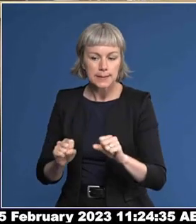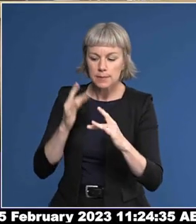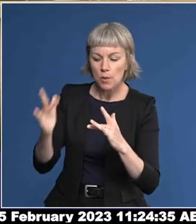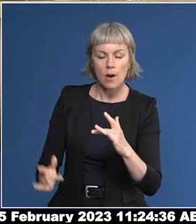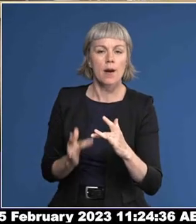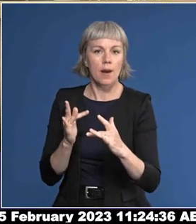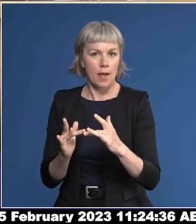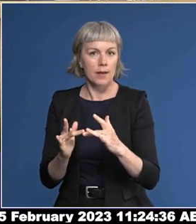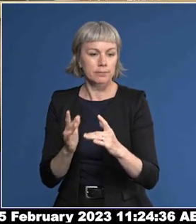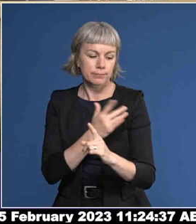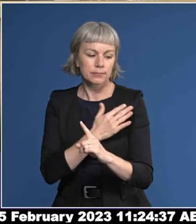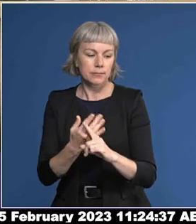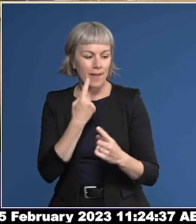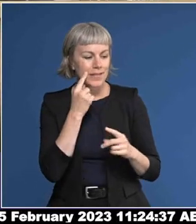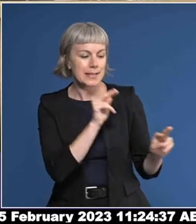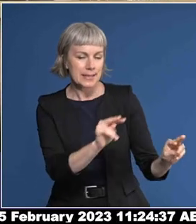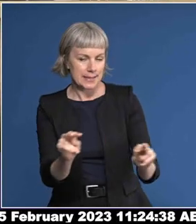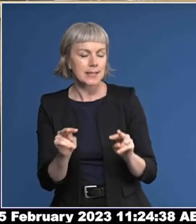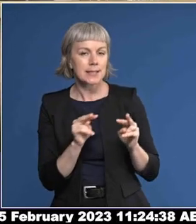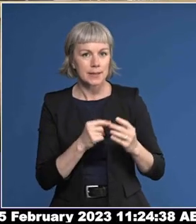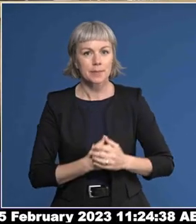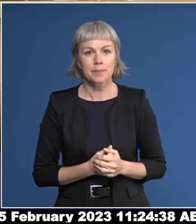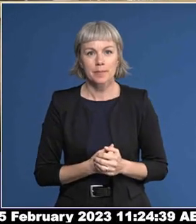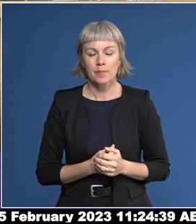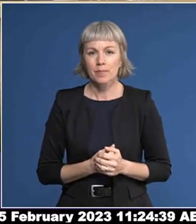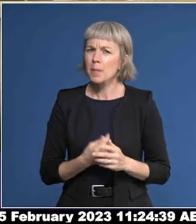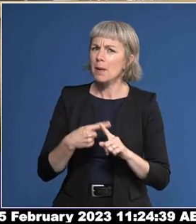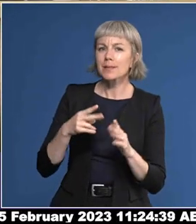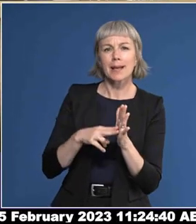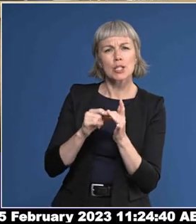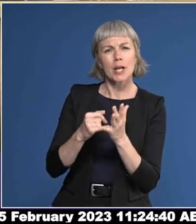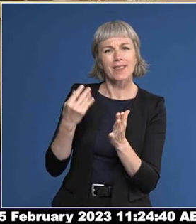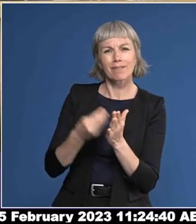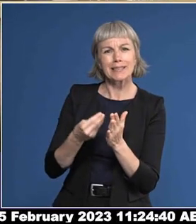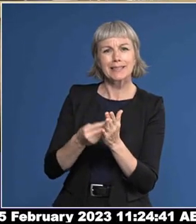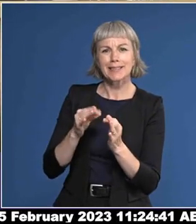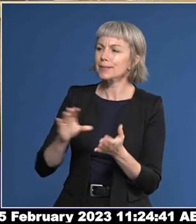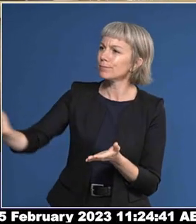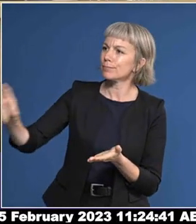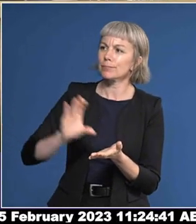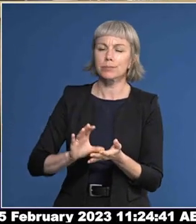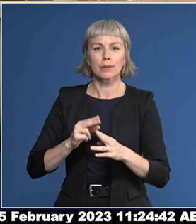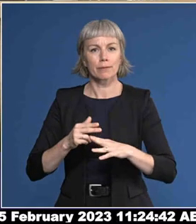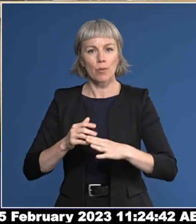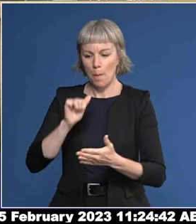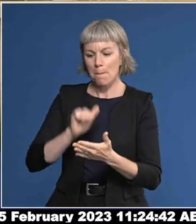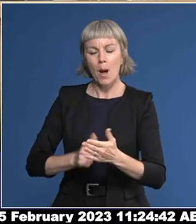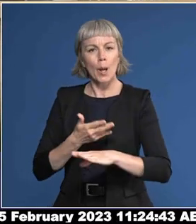funding model which really doesn't allow for proper investment. There's a lack of capability and understanding about how to implement that -